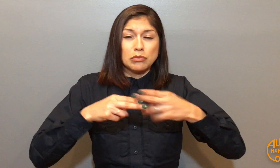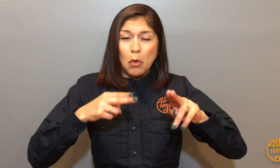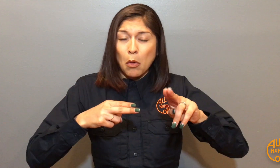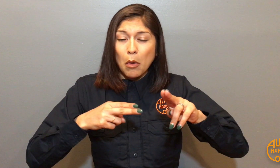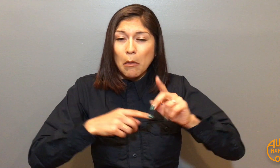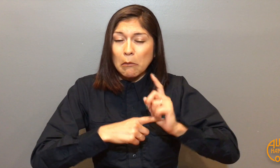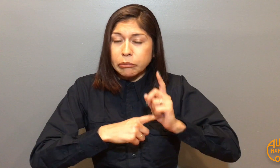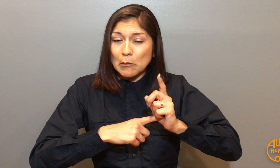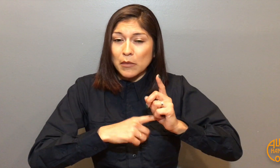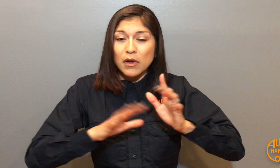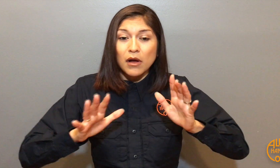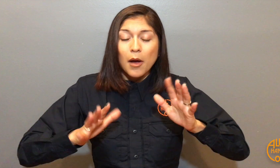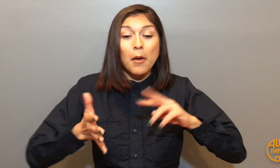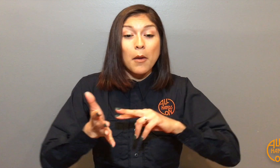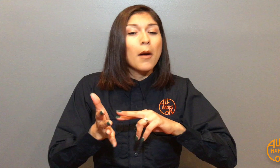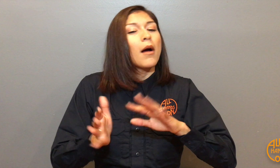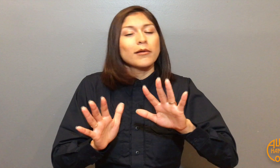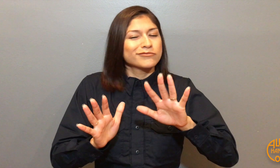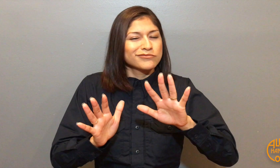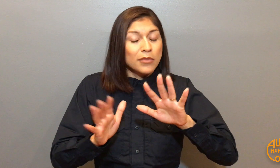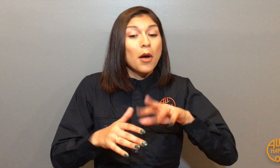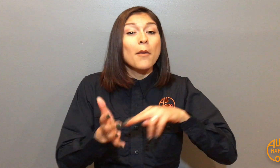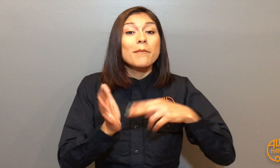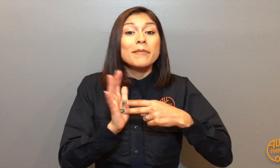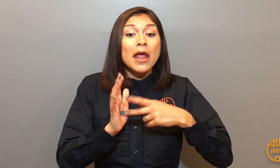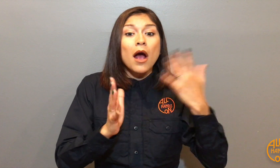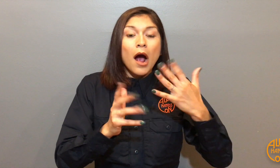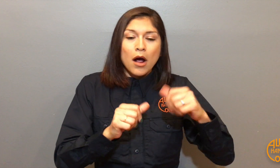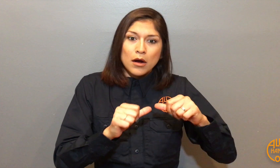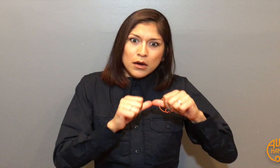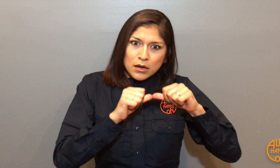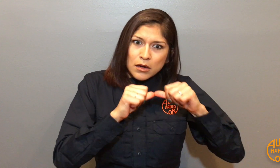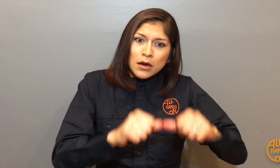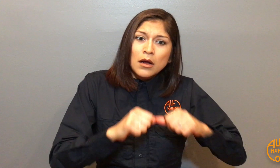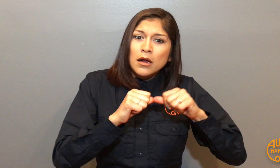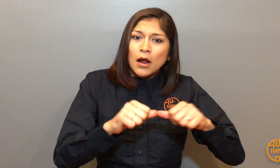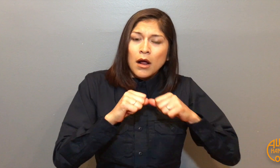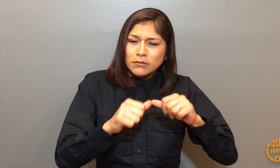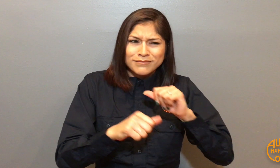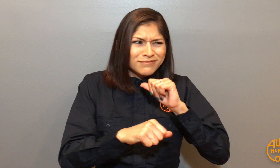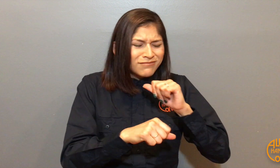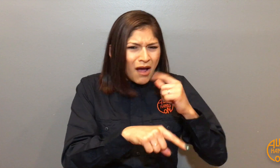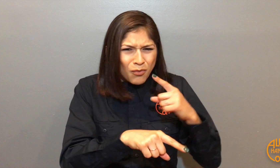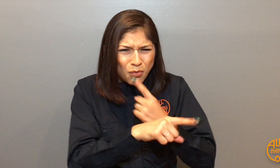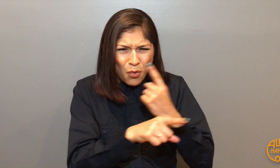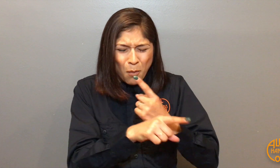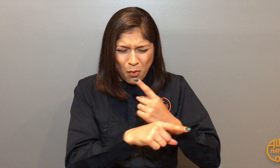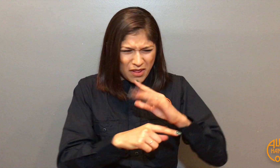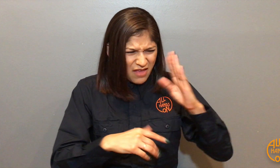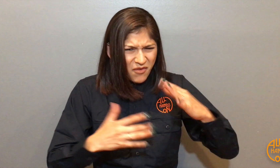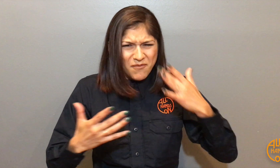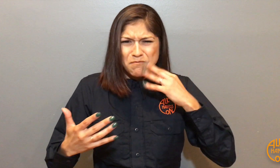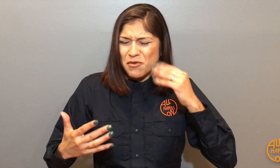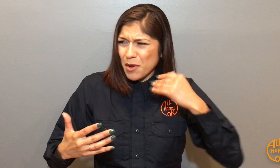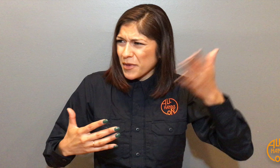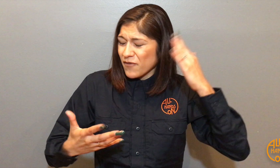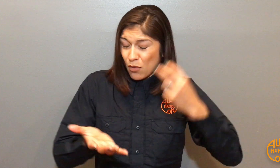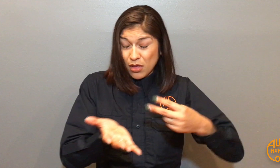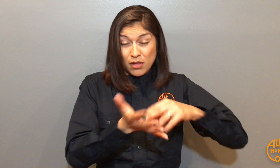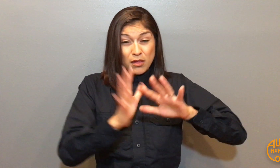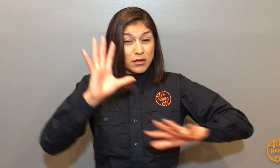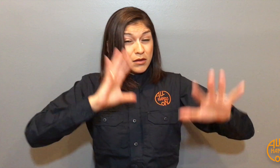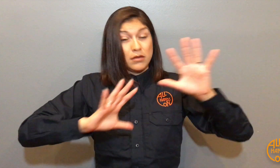weak and it doesn't go away immediately and it just feels abnormal, check that